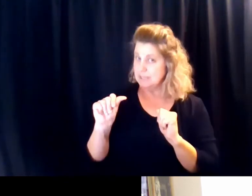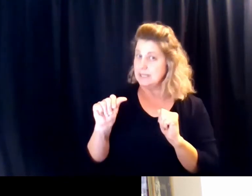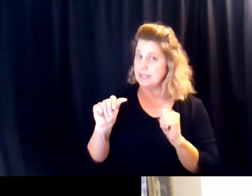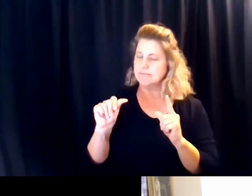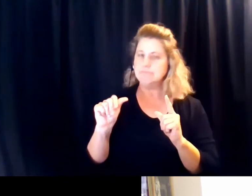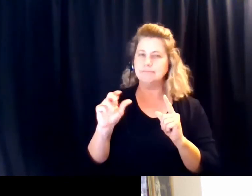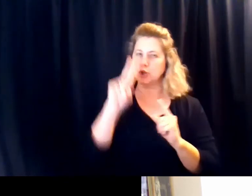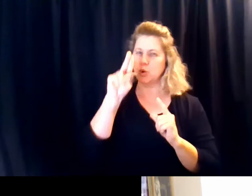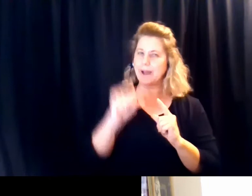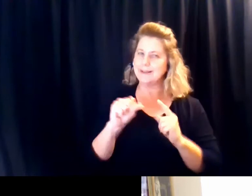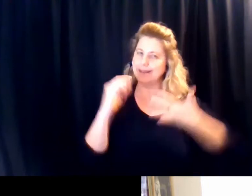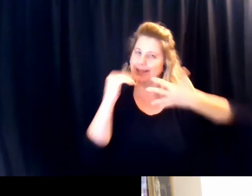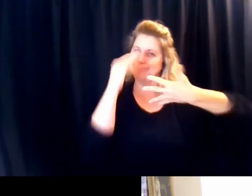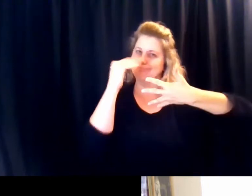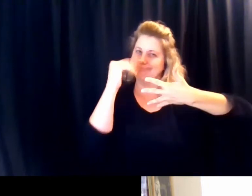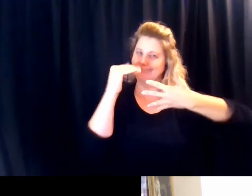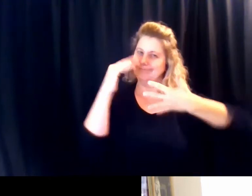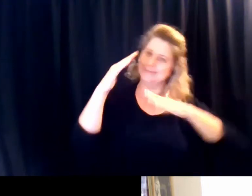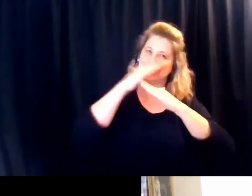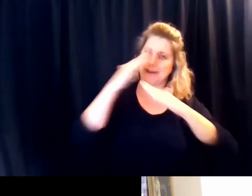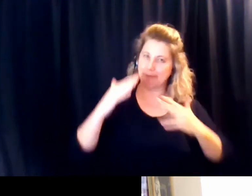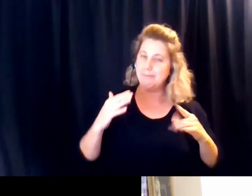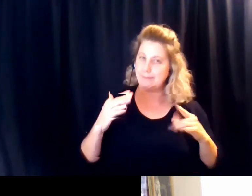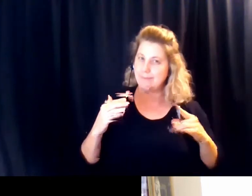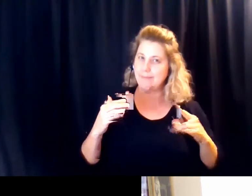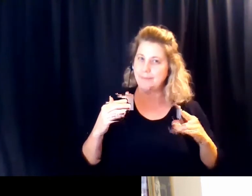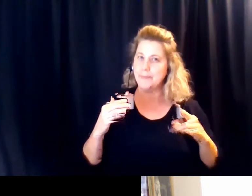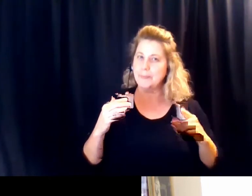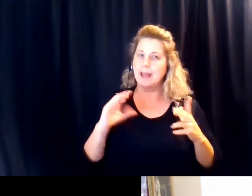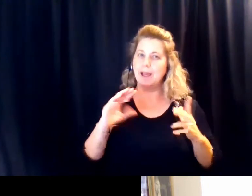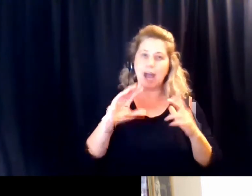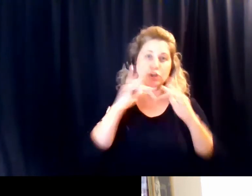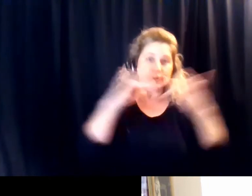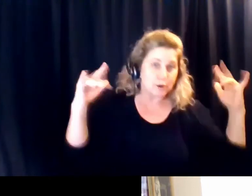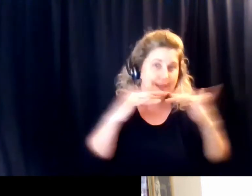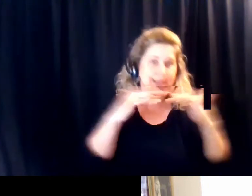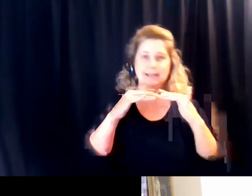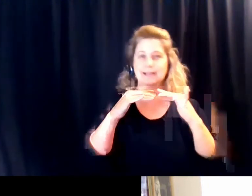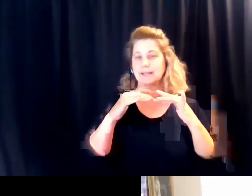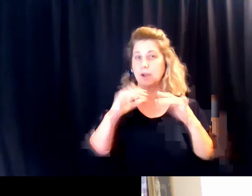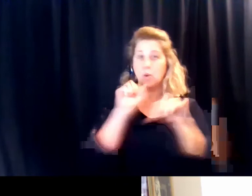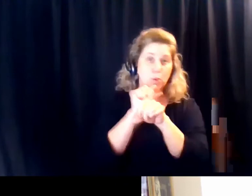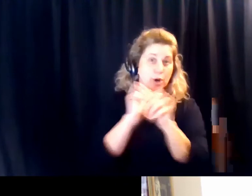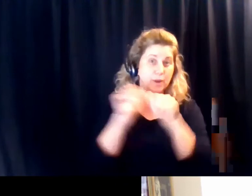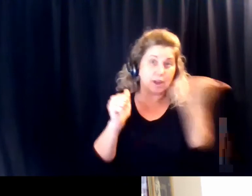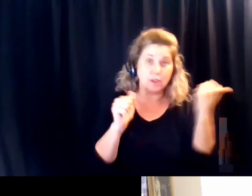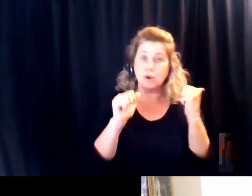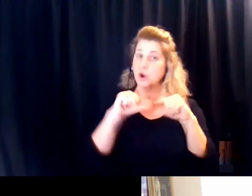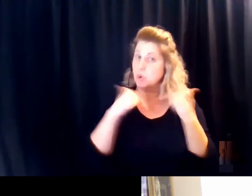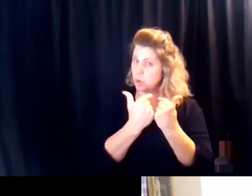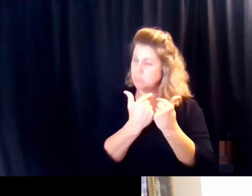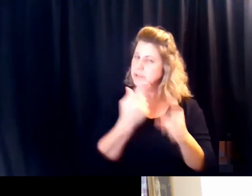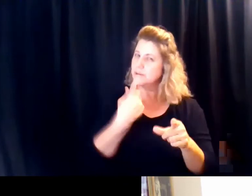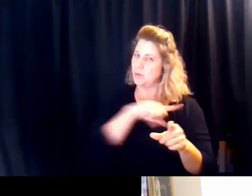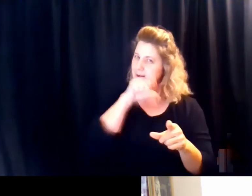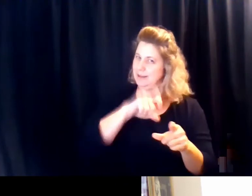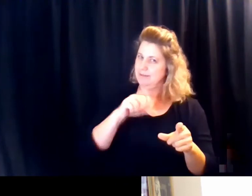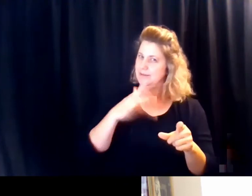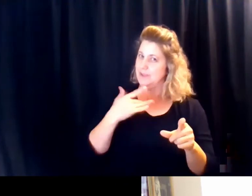Judith Heumann: I don't even know what words to use cavalierly thought nothing of sitting on a man's neck and killing him and